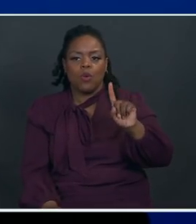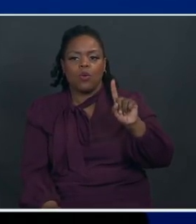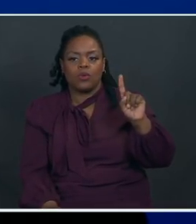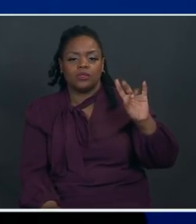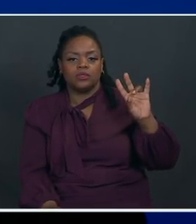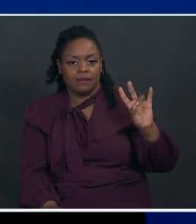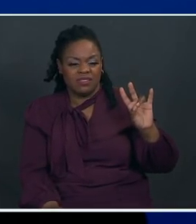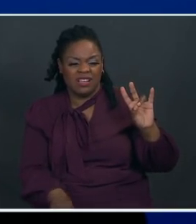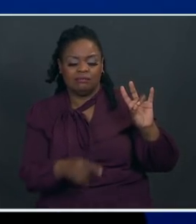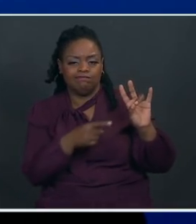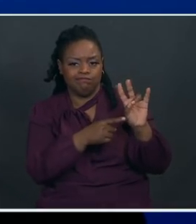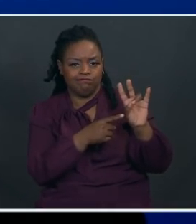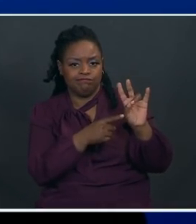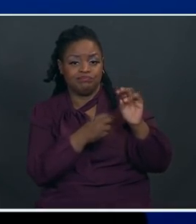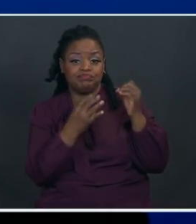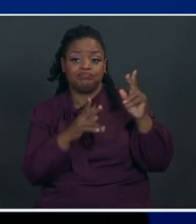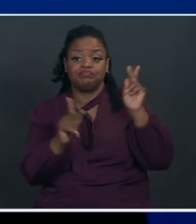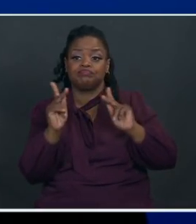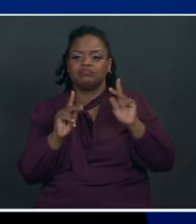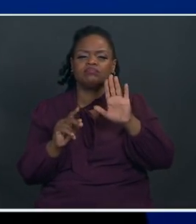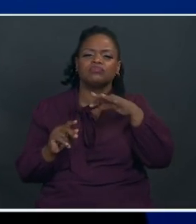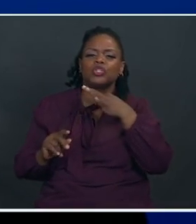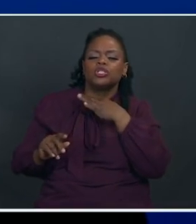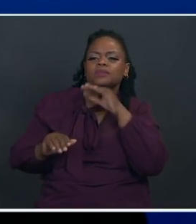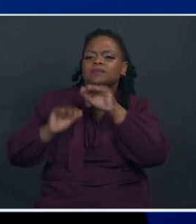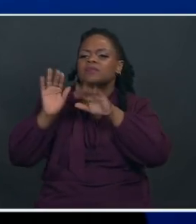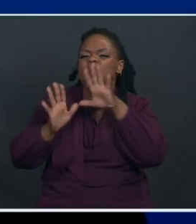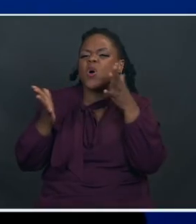what is the impact on both monoclonal antibodies